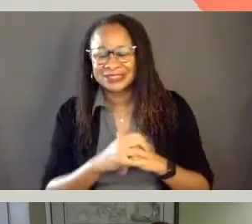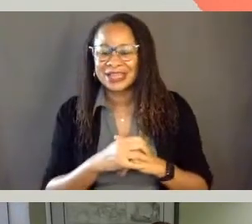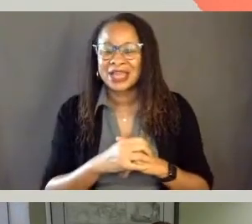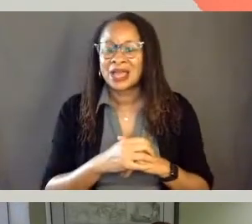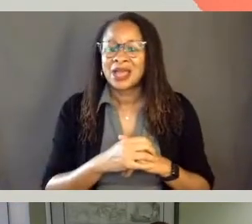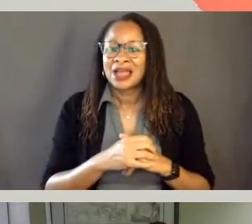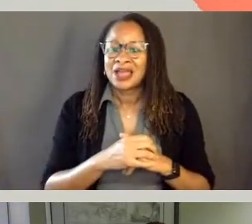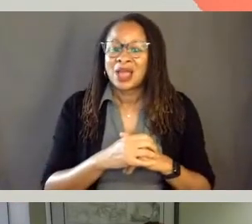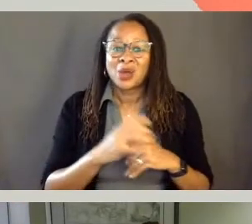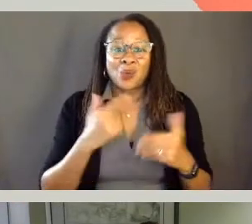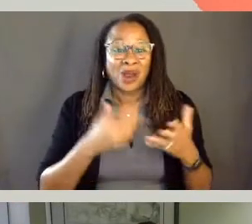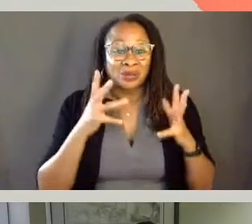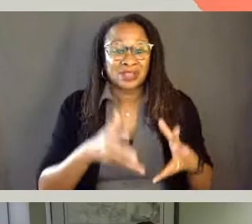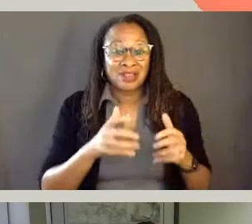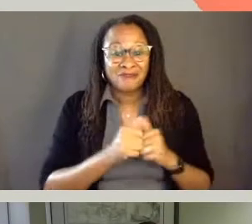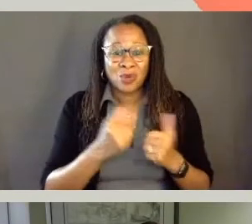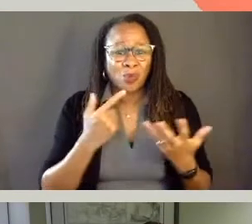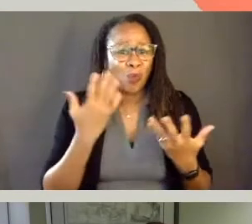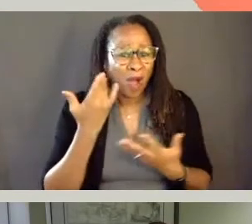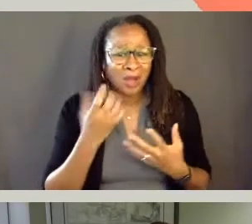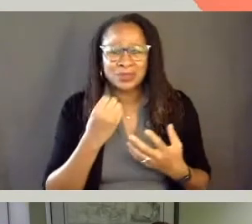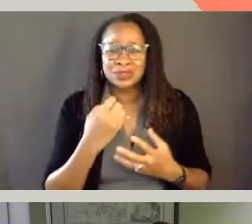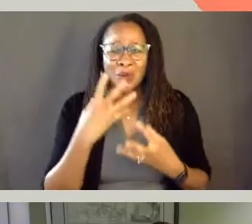And what I was left with was listening.